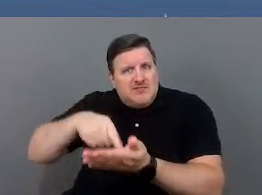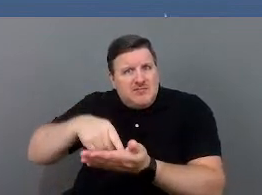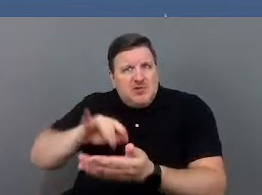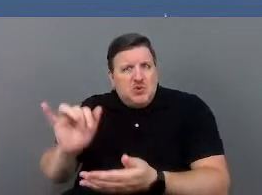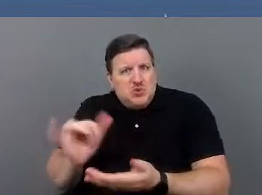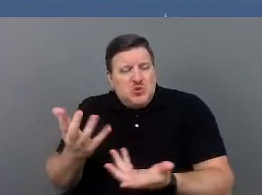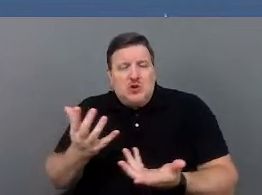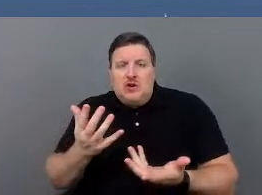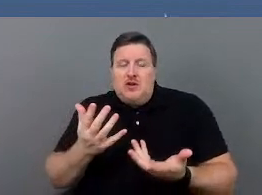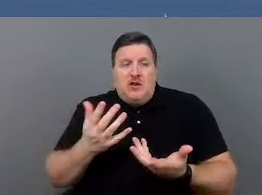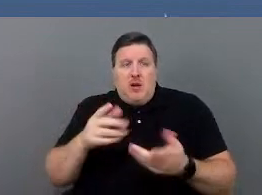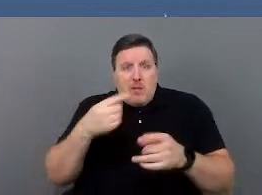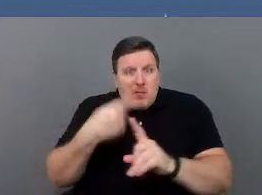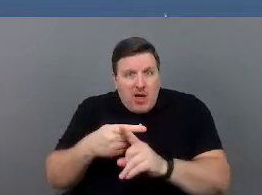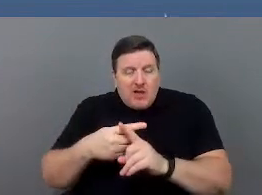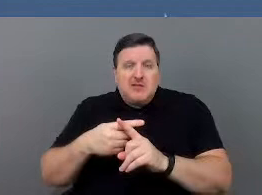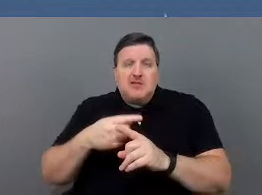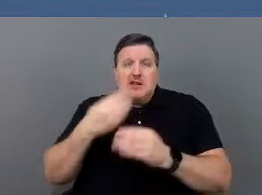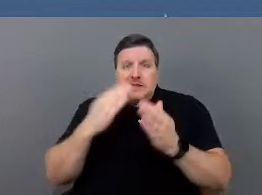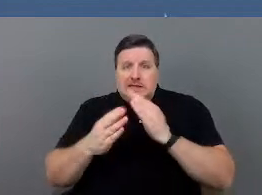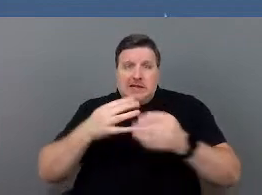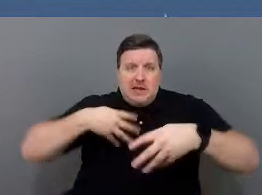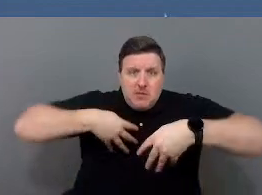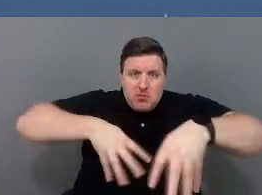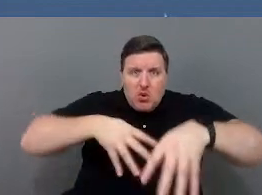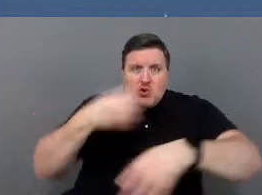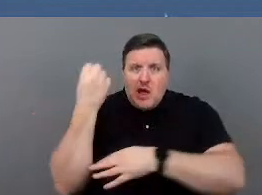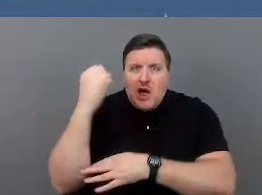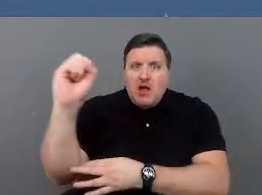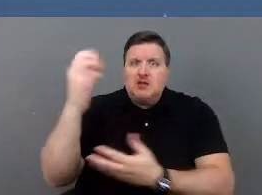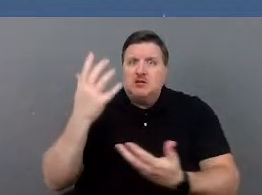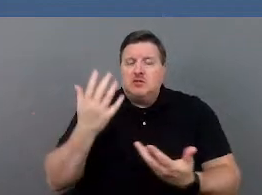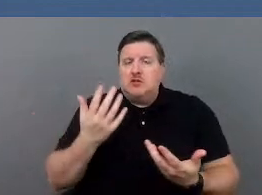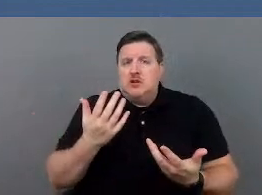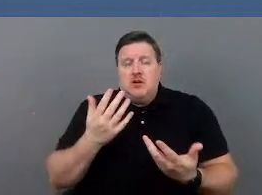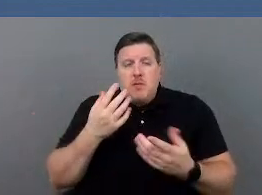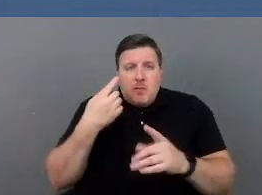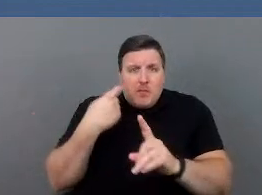THE CITY AND THE PROTEST THAT IS FOLLOW POLICE MISCONDUCT AND EVENTUALLY THE COST OF THE NEXT RIOT, WHICH